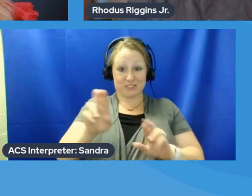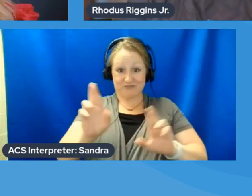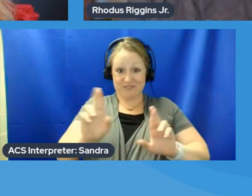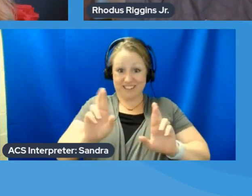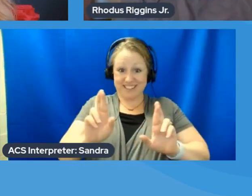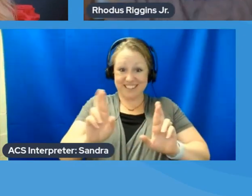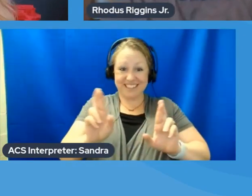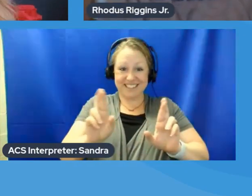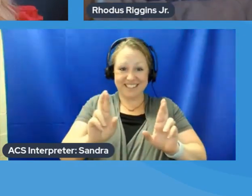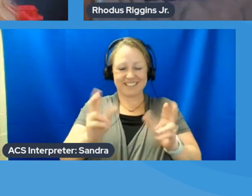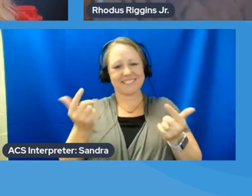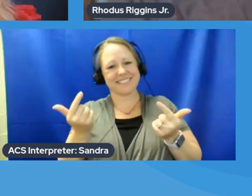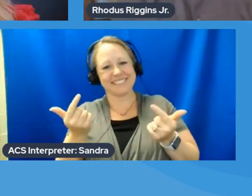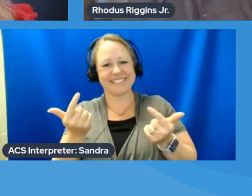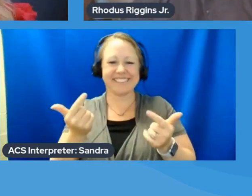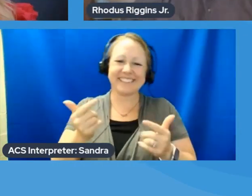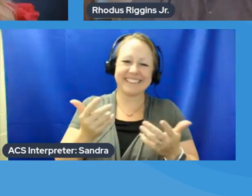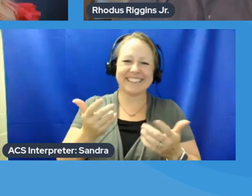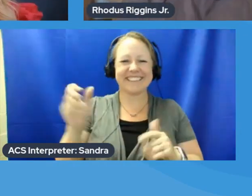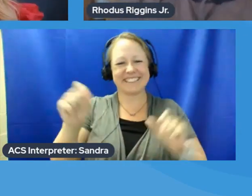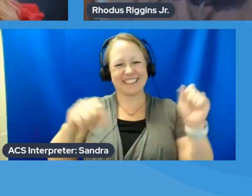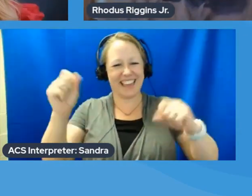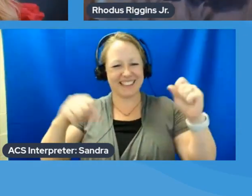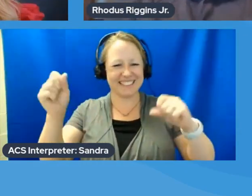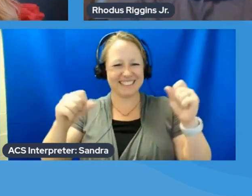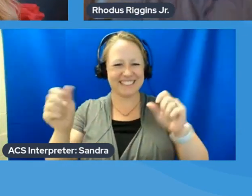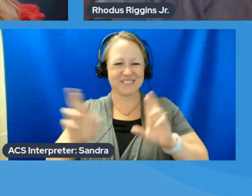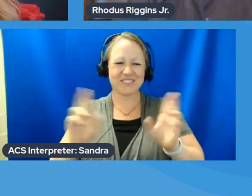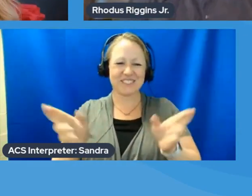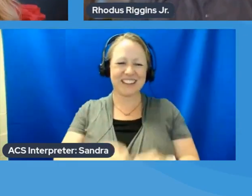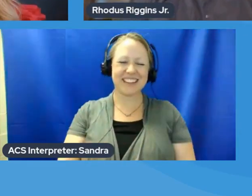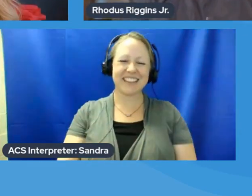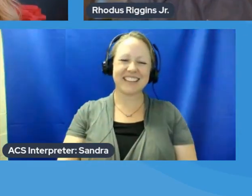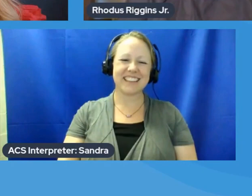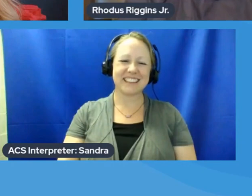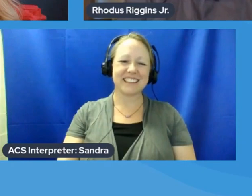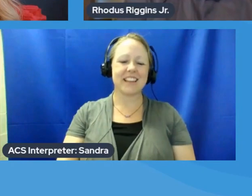We're ready. Well, some of you have spoken to this already,